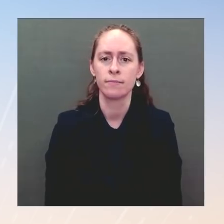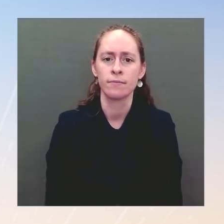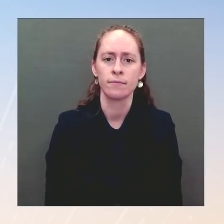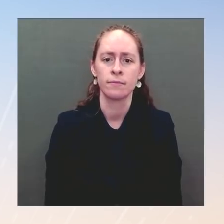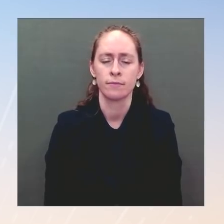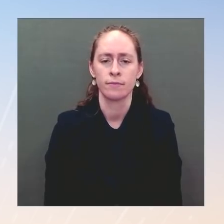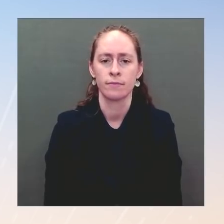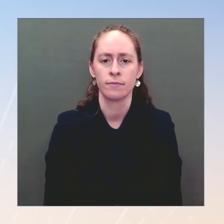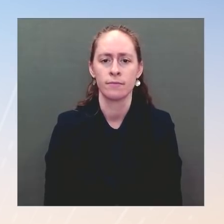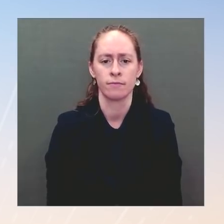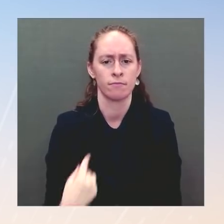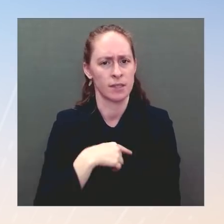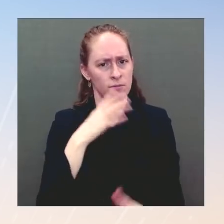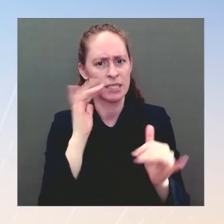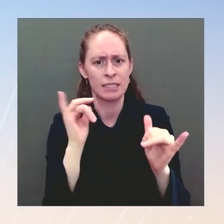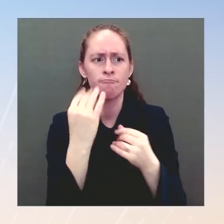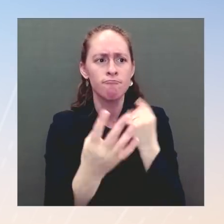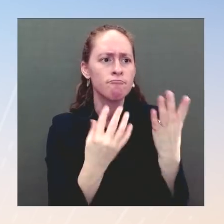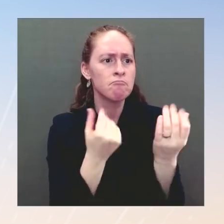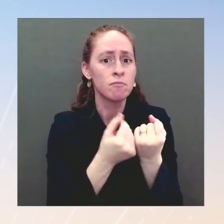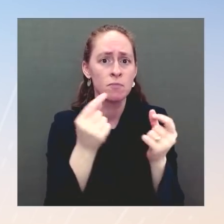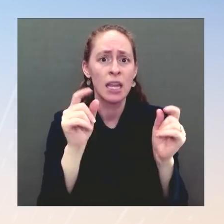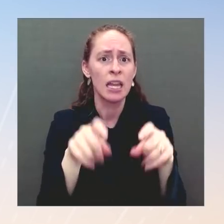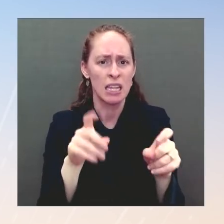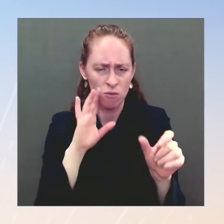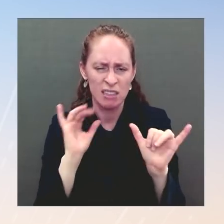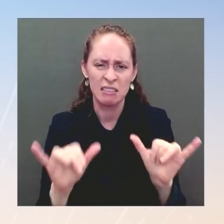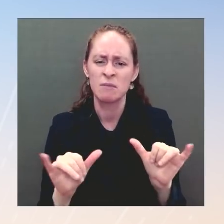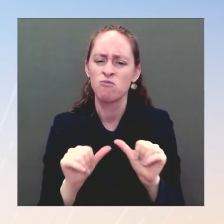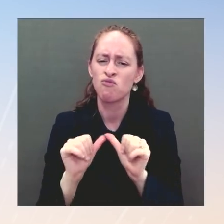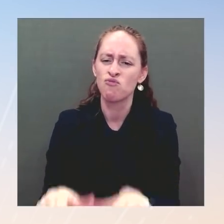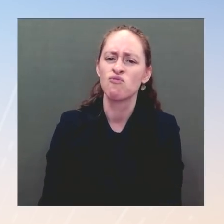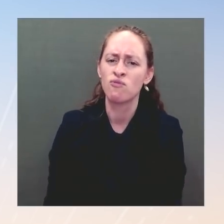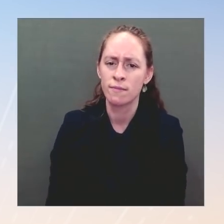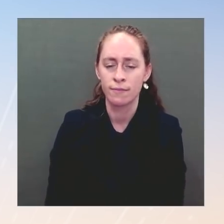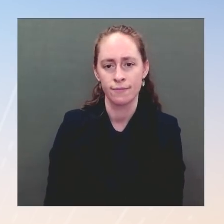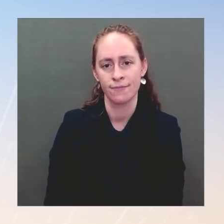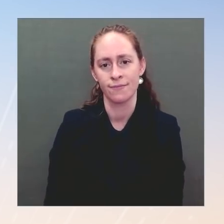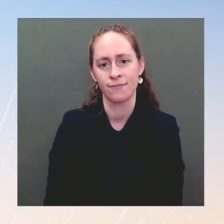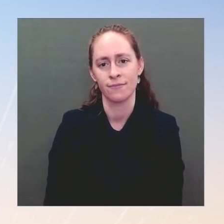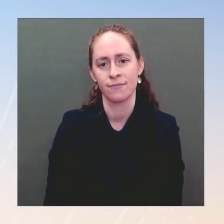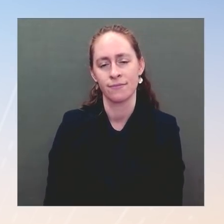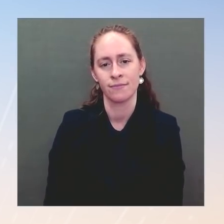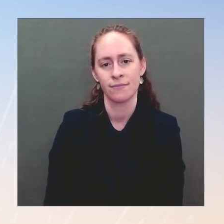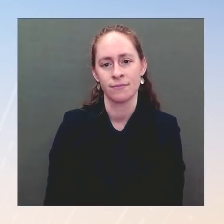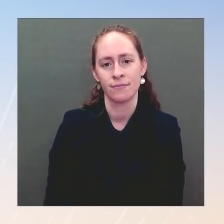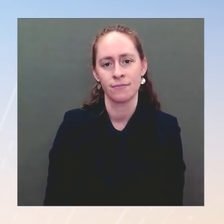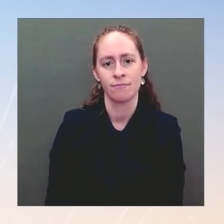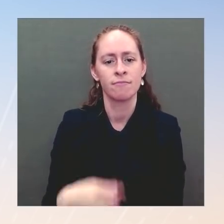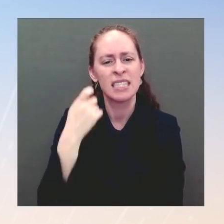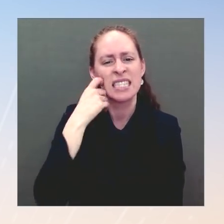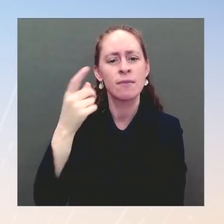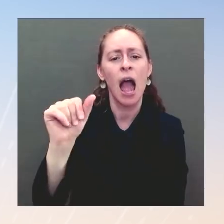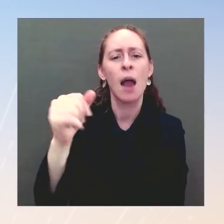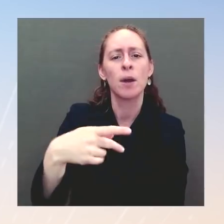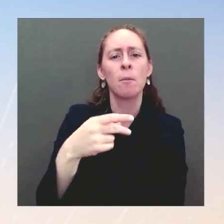found that only 26 percent of Americans want the U.S. to play a major role in this -- in this crisis. Given that this could increase costs on Americans --